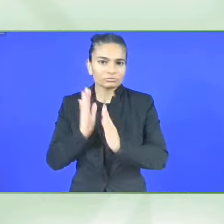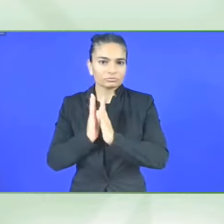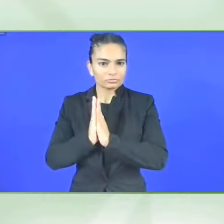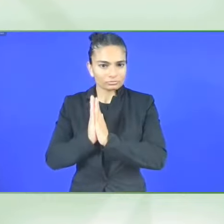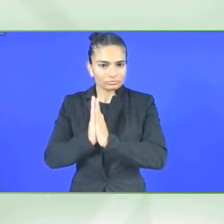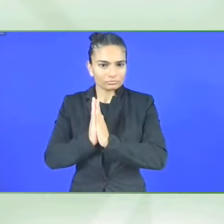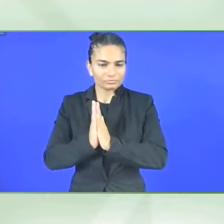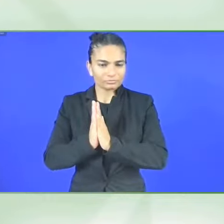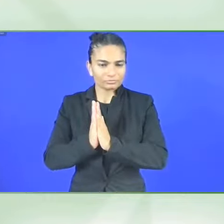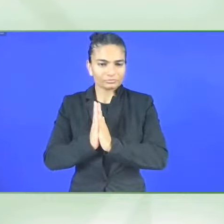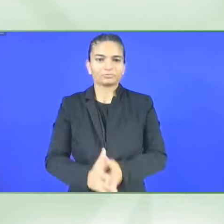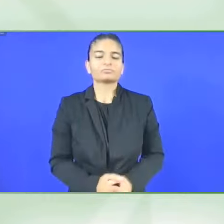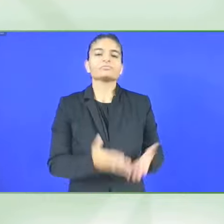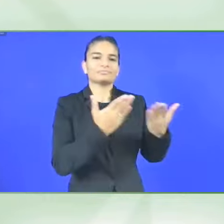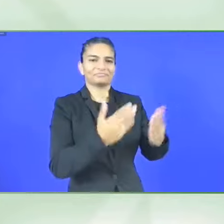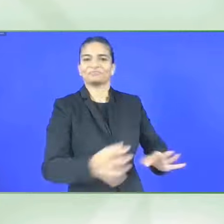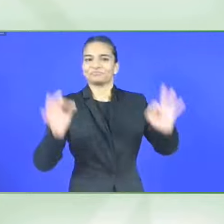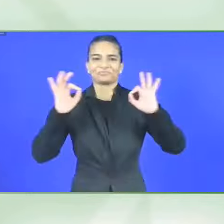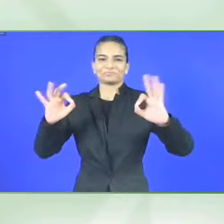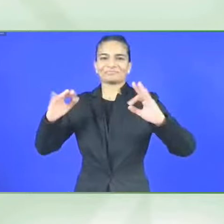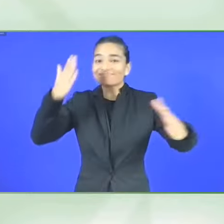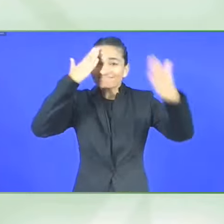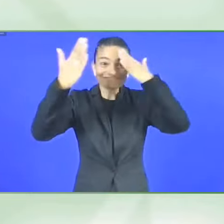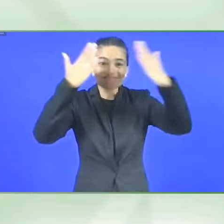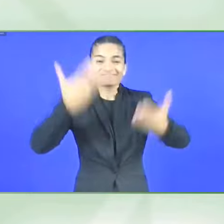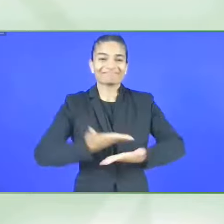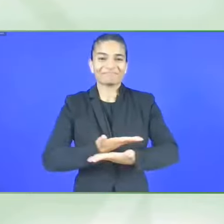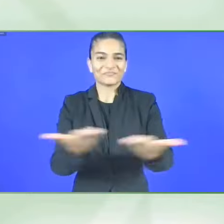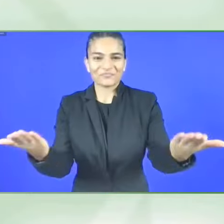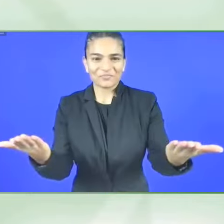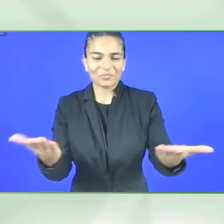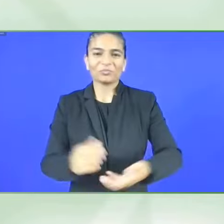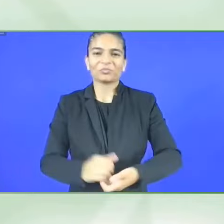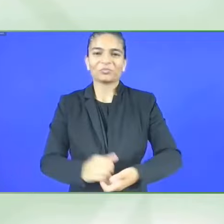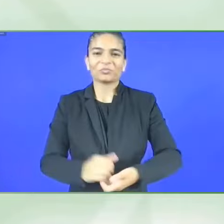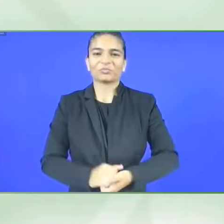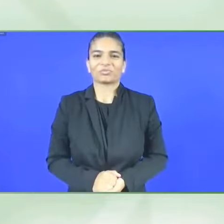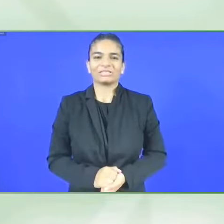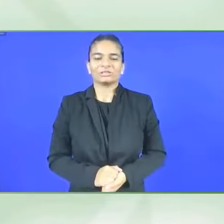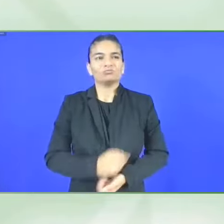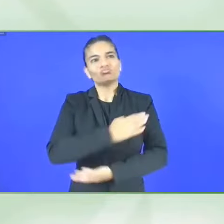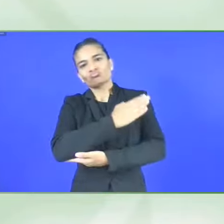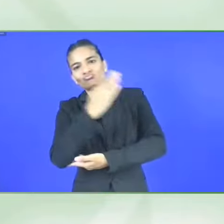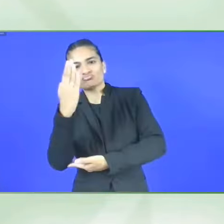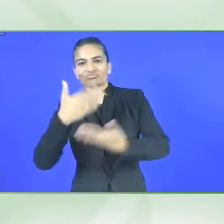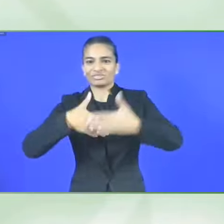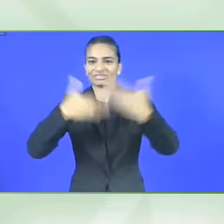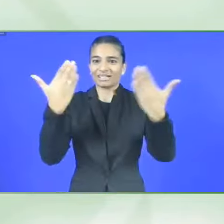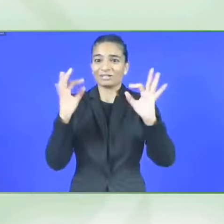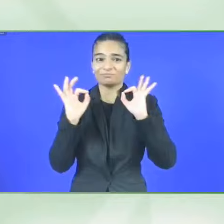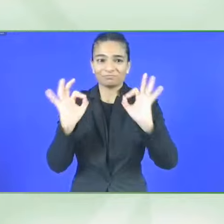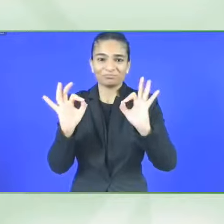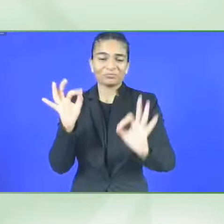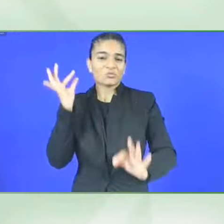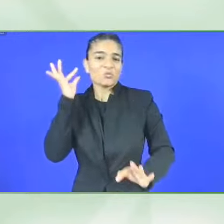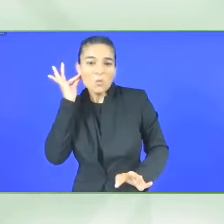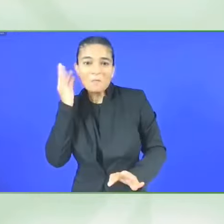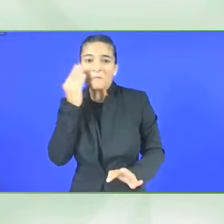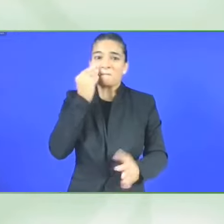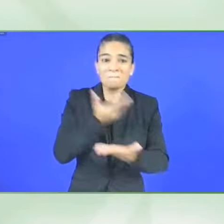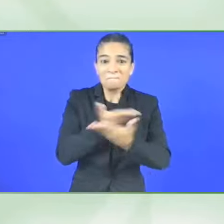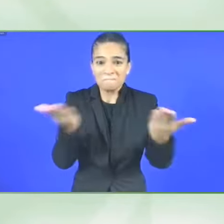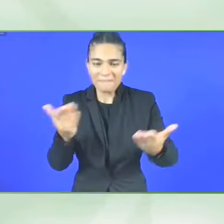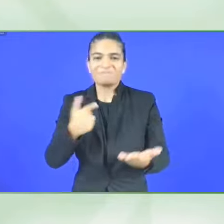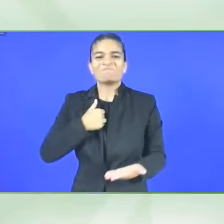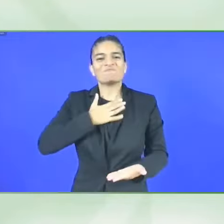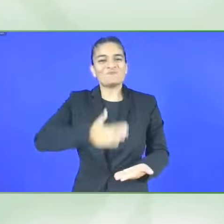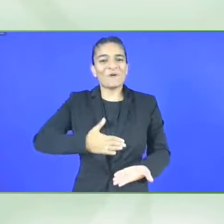I would like to invite you now to come into our room, and to sit down.